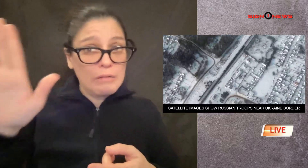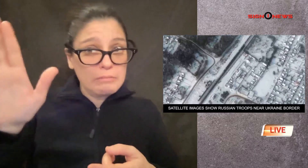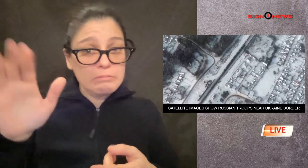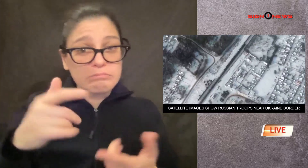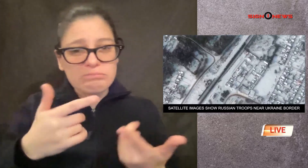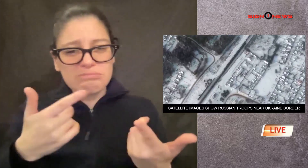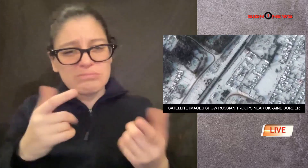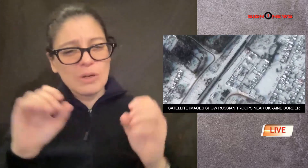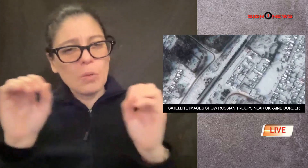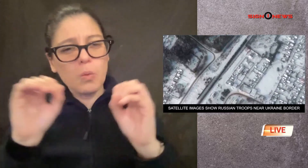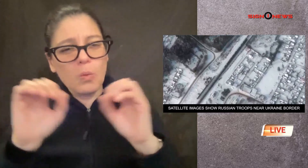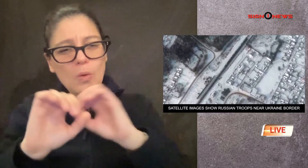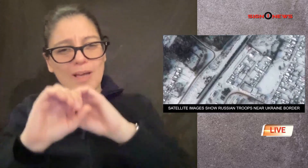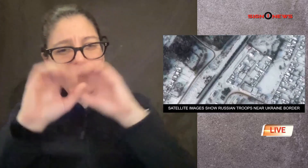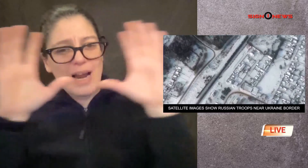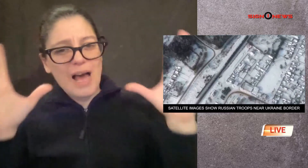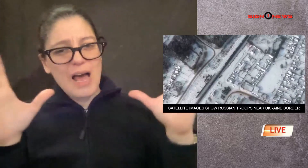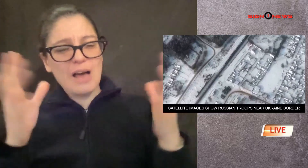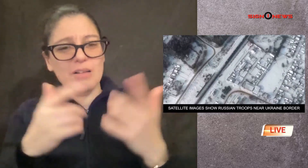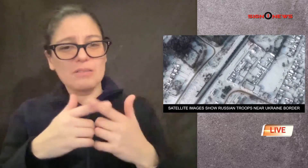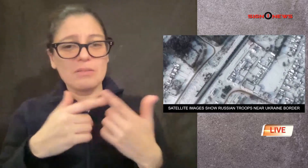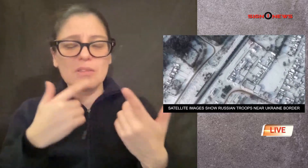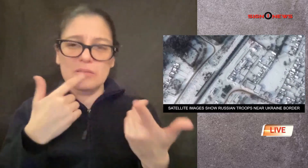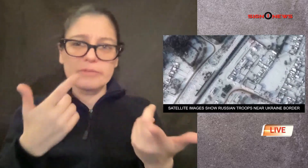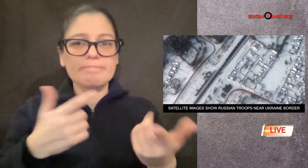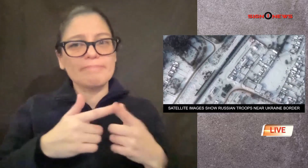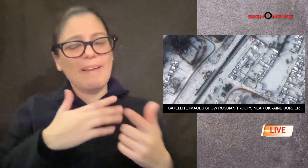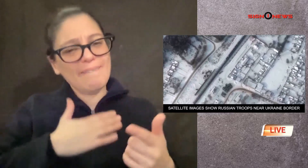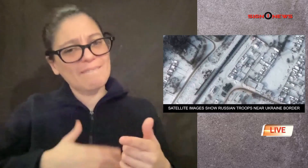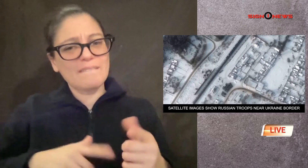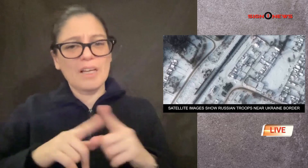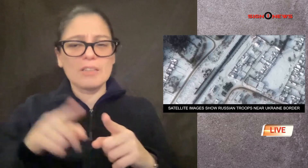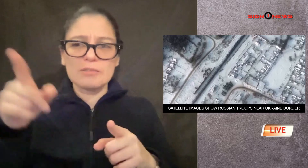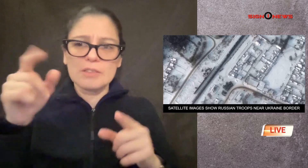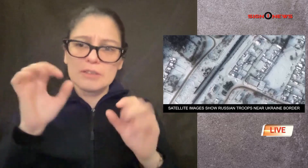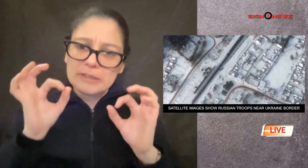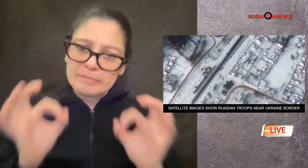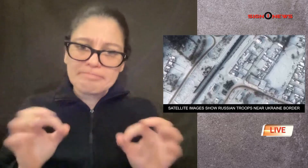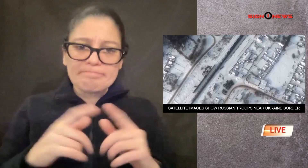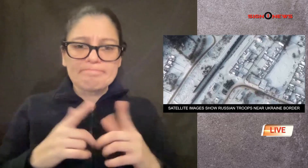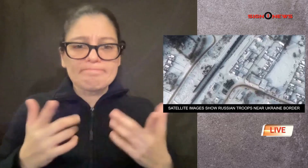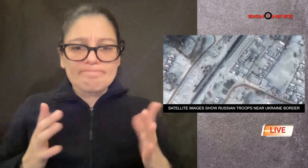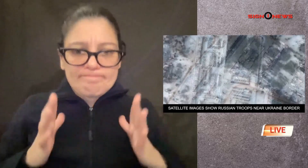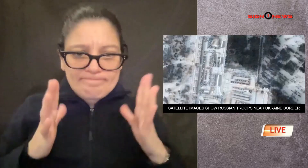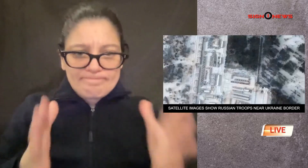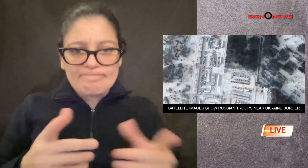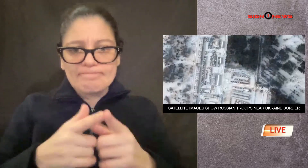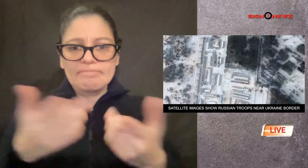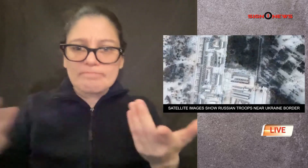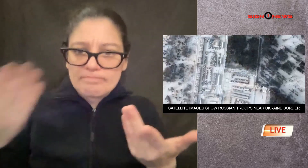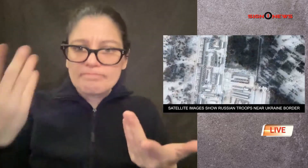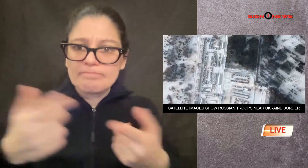it's not clear what Russia's demands are in an effort is now underway to get to the heart